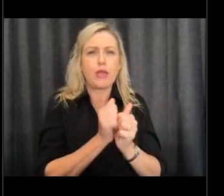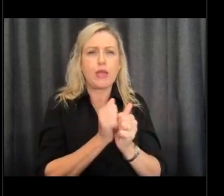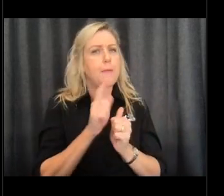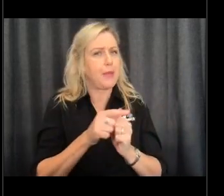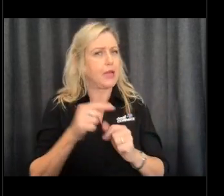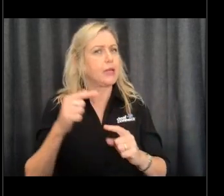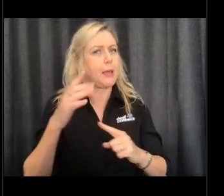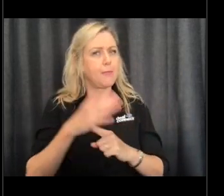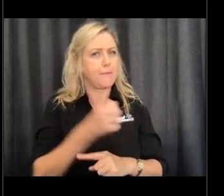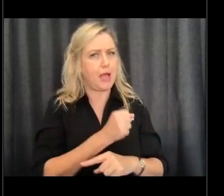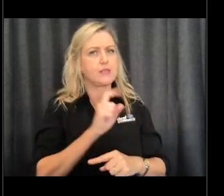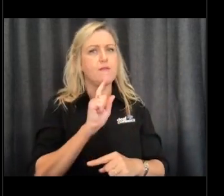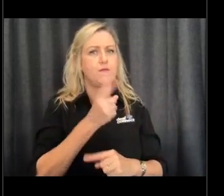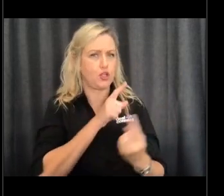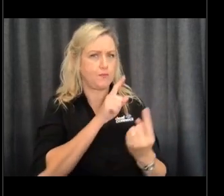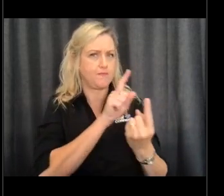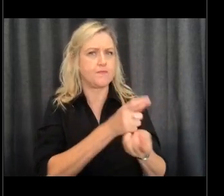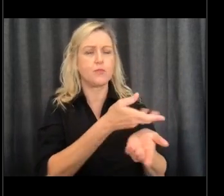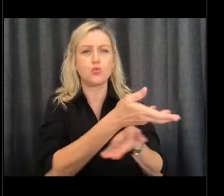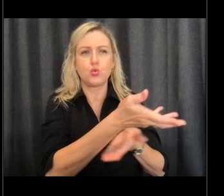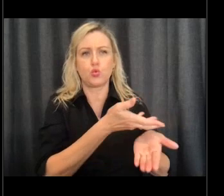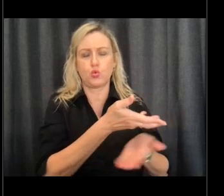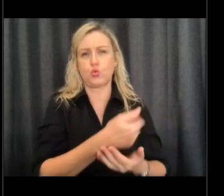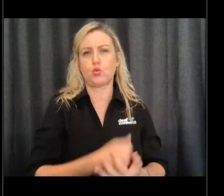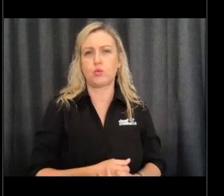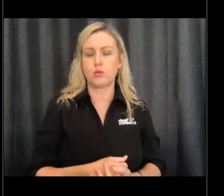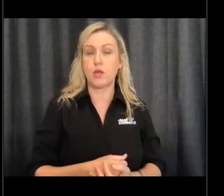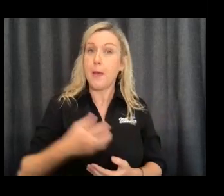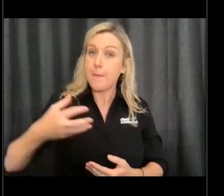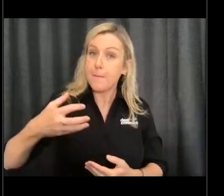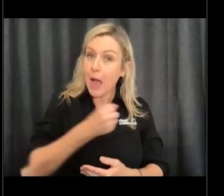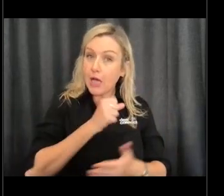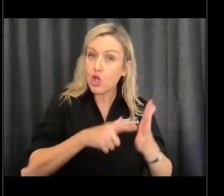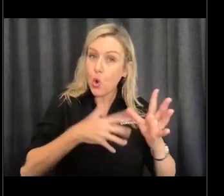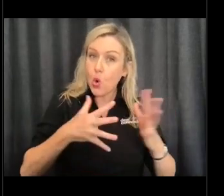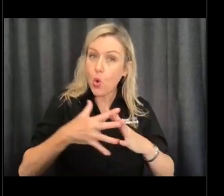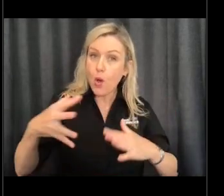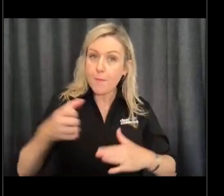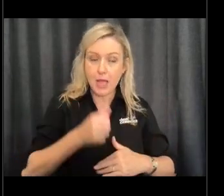So there's no requirement you have to rebuild but I think it's really important